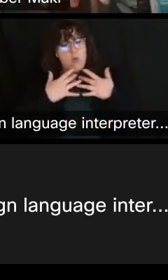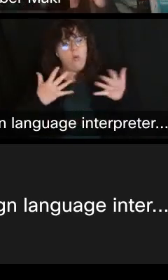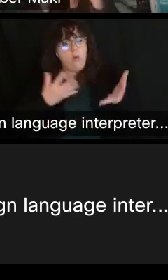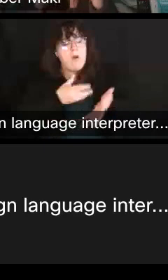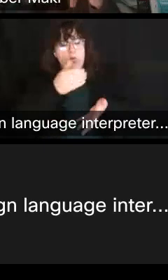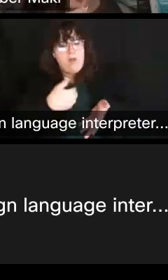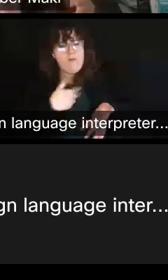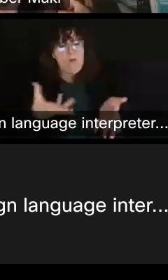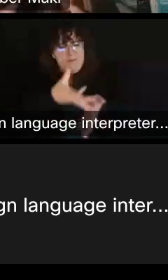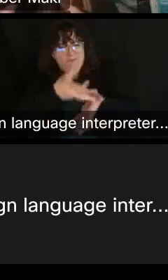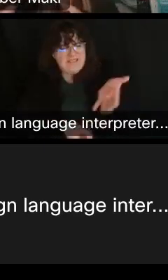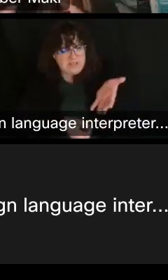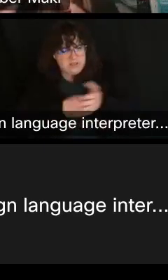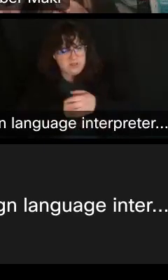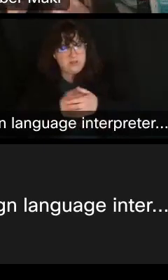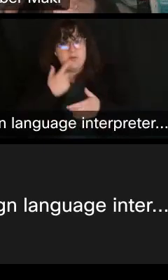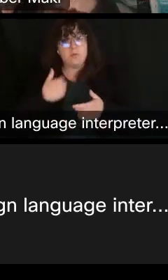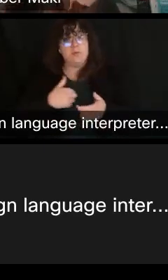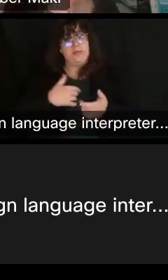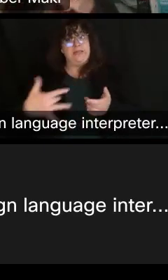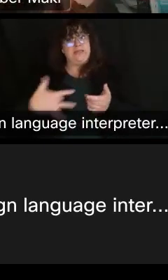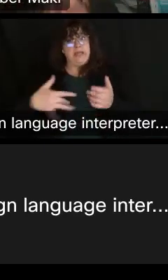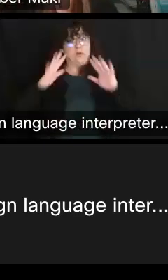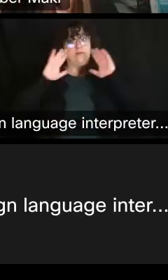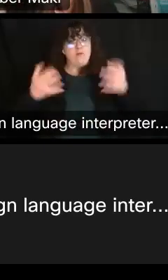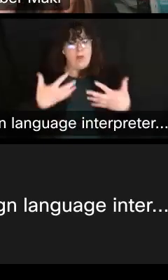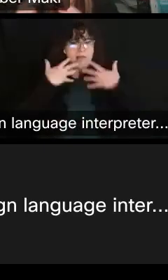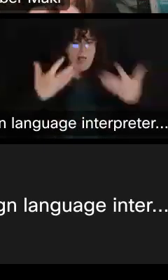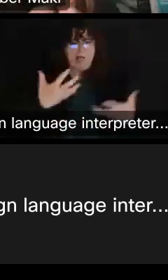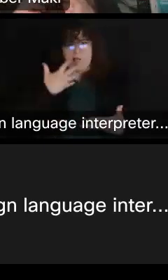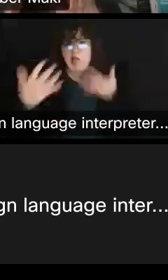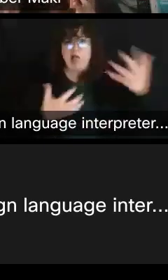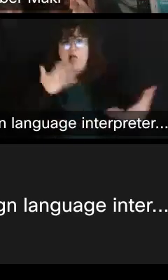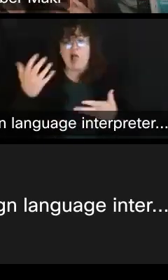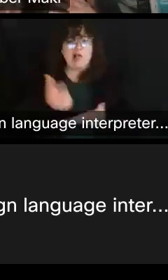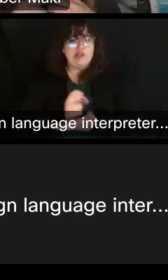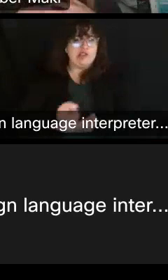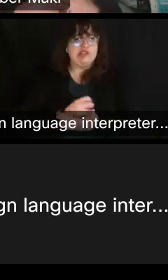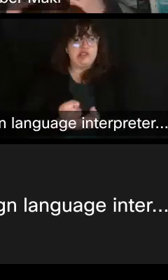because our tendency is to focus on the yelling and screaming and the carrying on which tends to